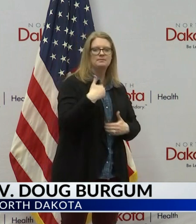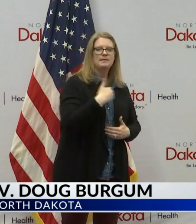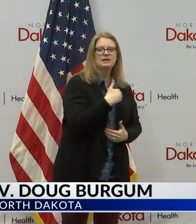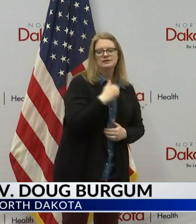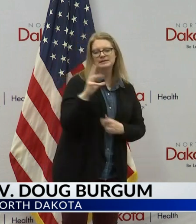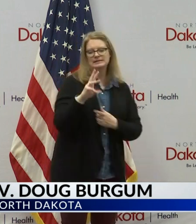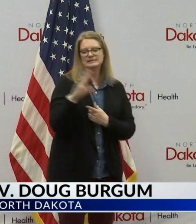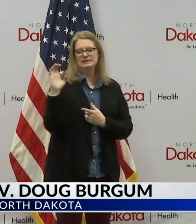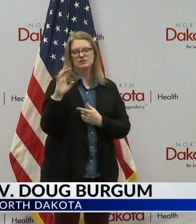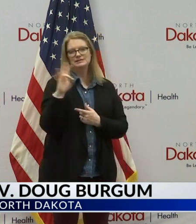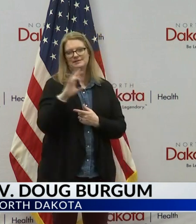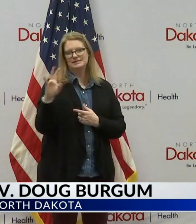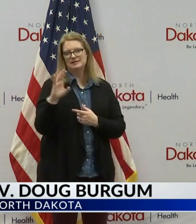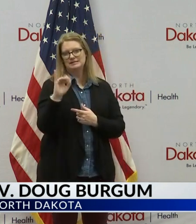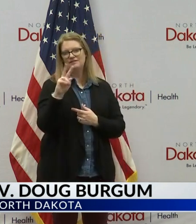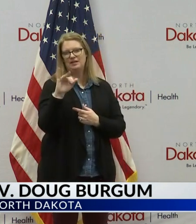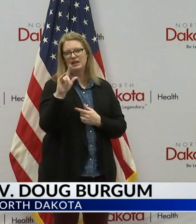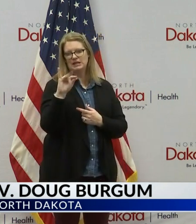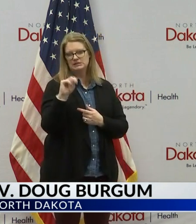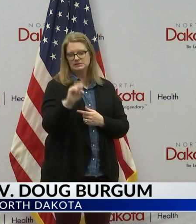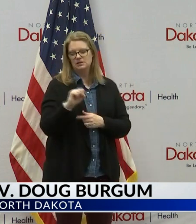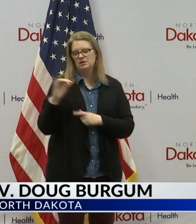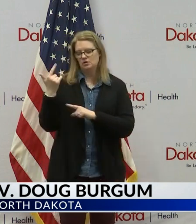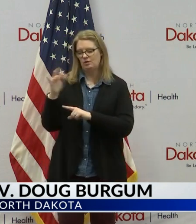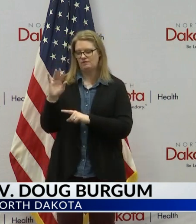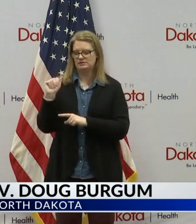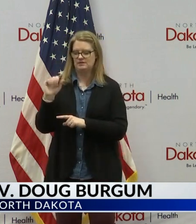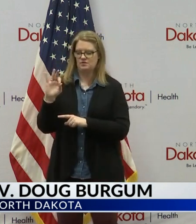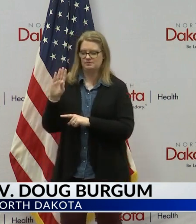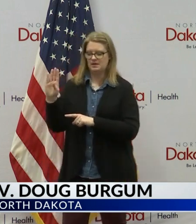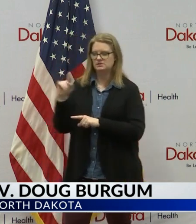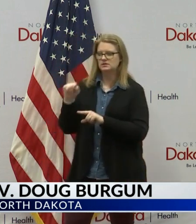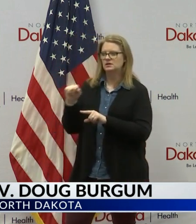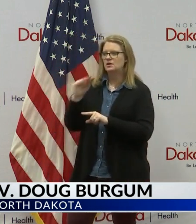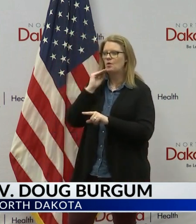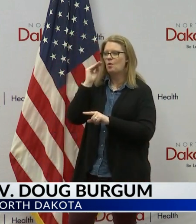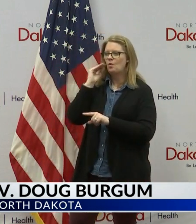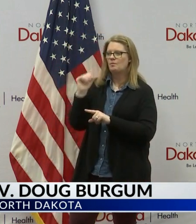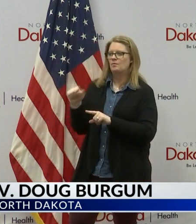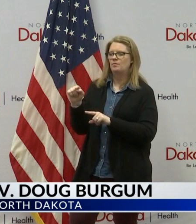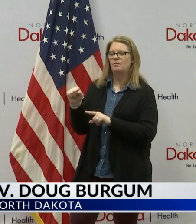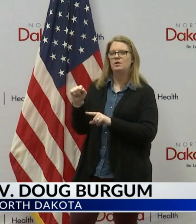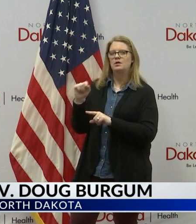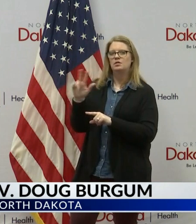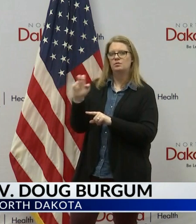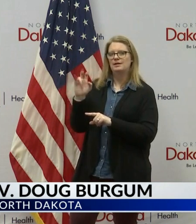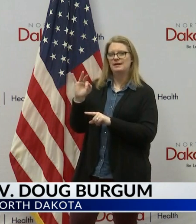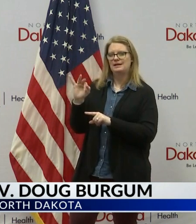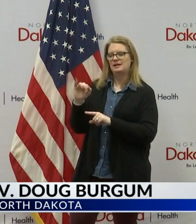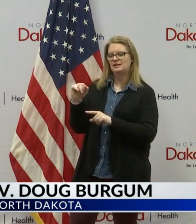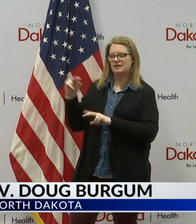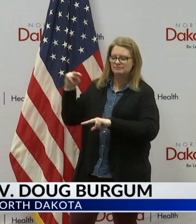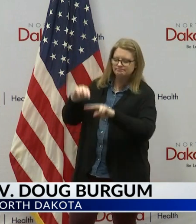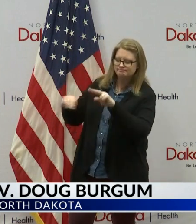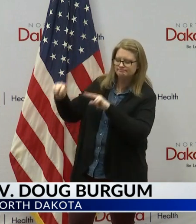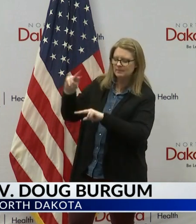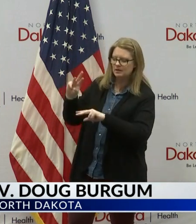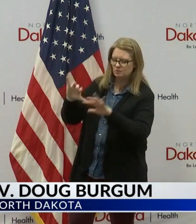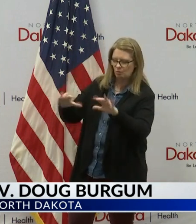51st MISSILE WING. BOTH OF THOSE WINGS -- THE BASE EMPLOYS 594.